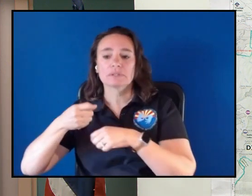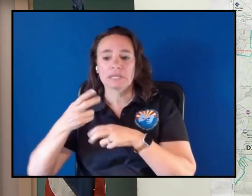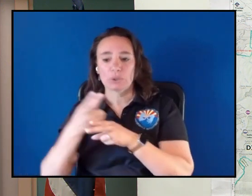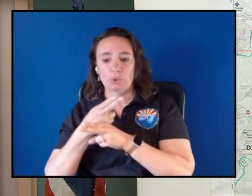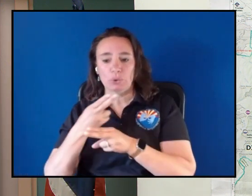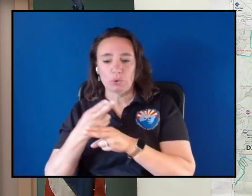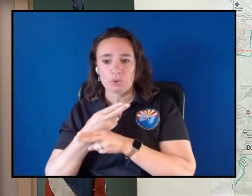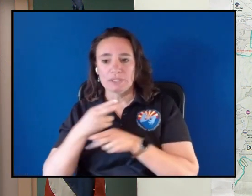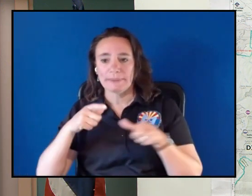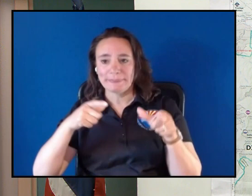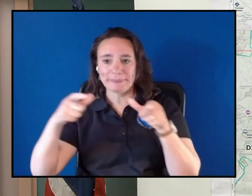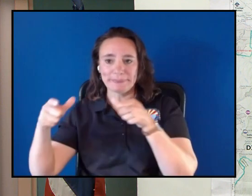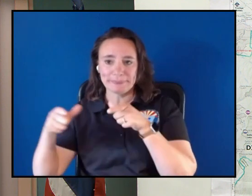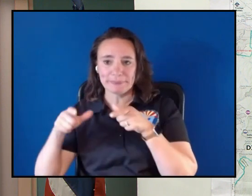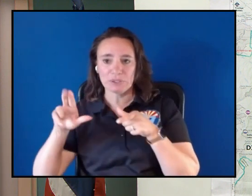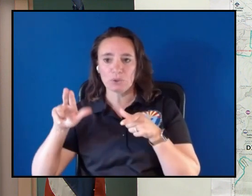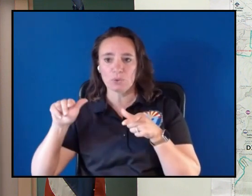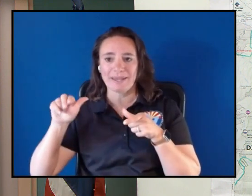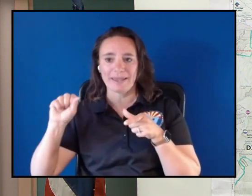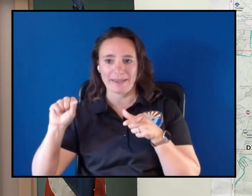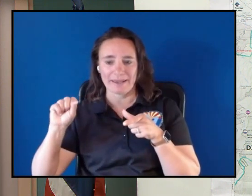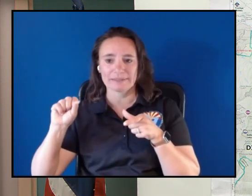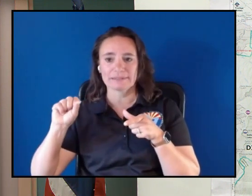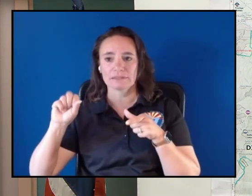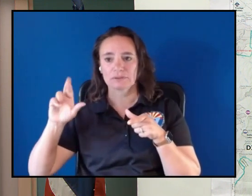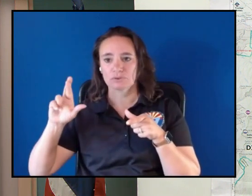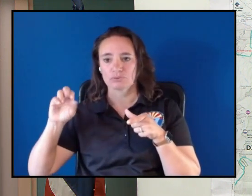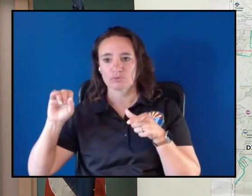is a UAS platform, a drone essentially, if you will, to accomplish